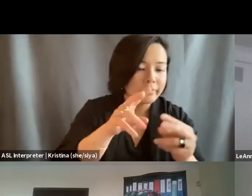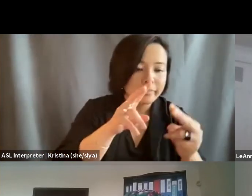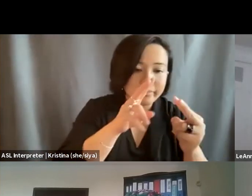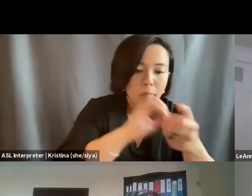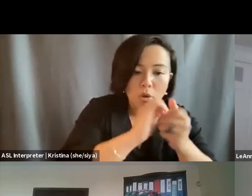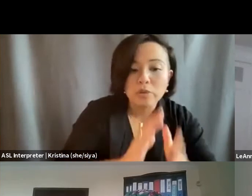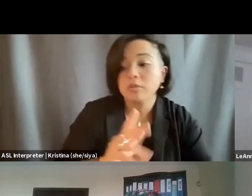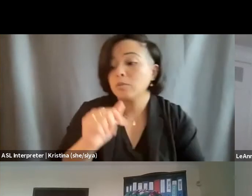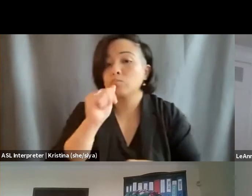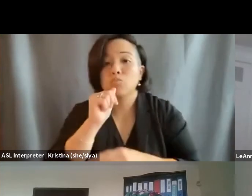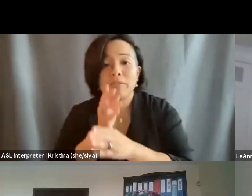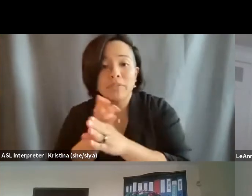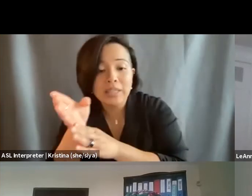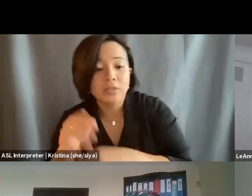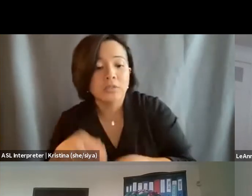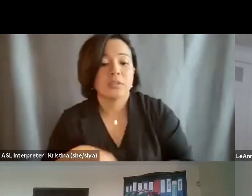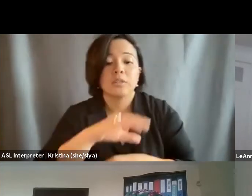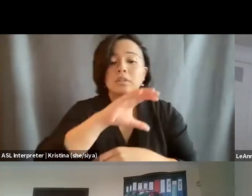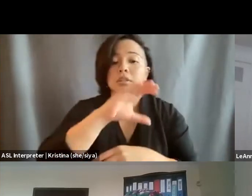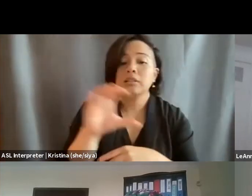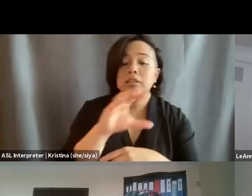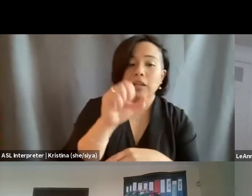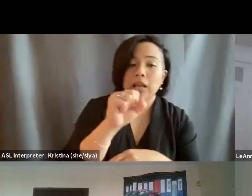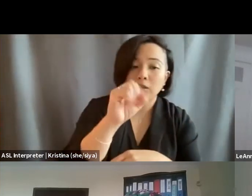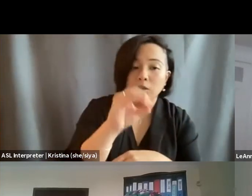CSOs, community members, young women.